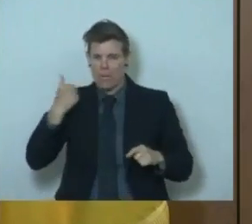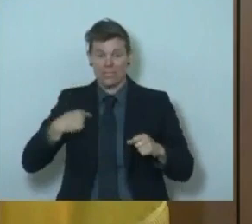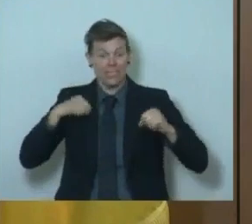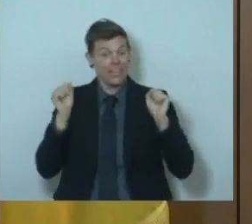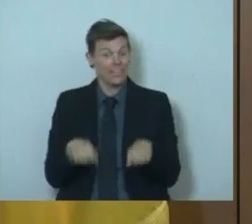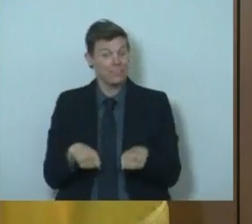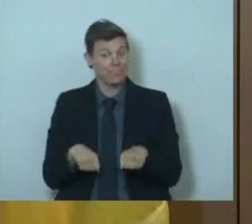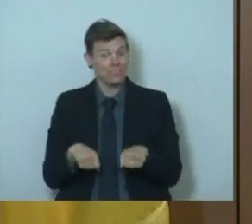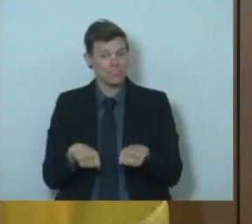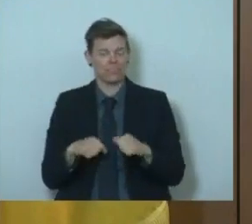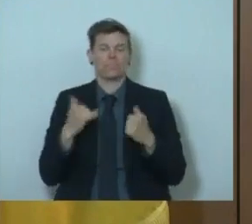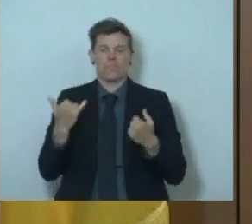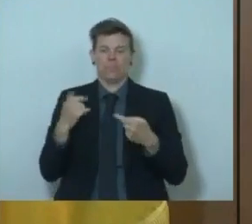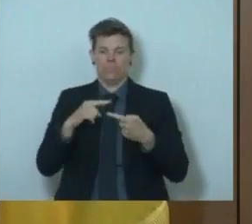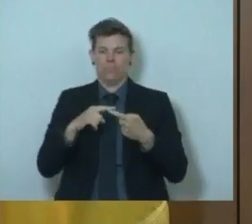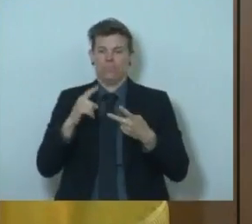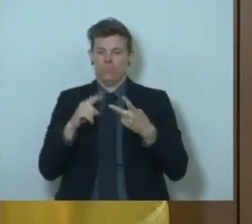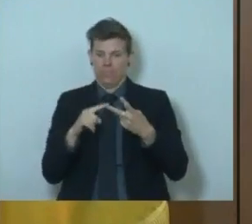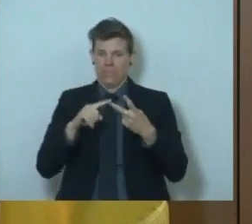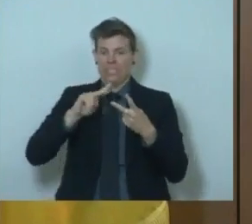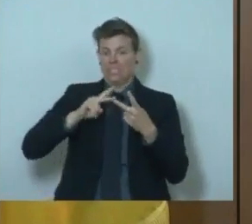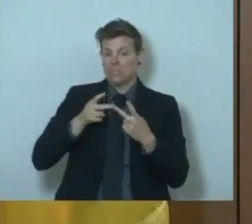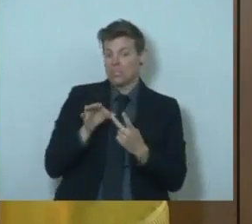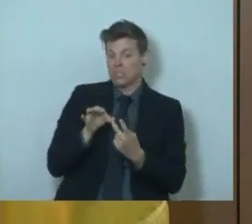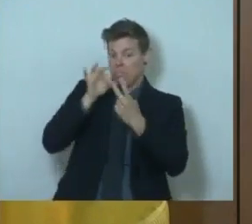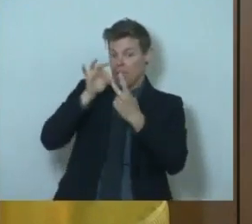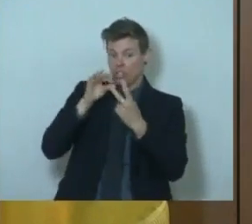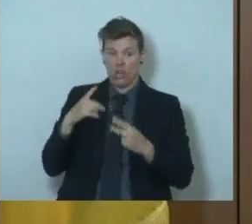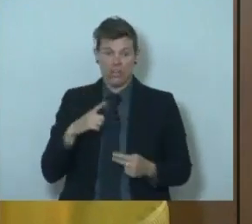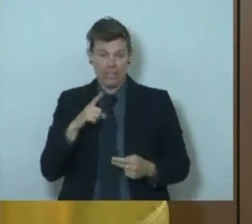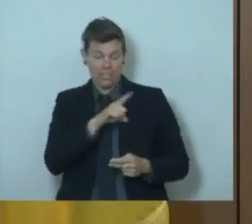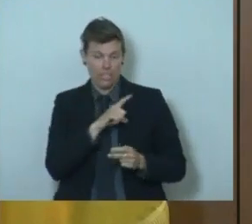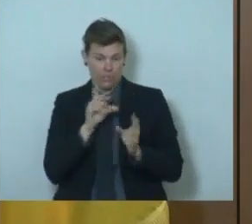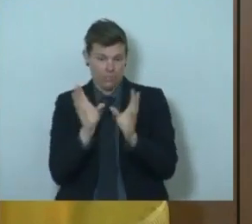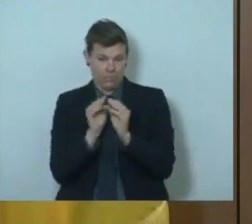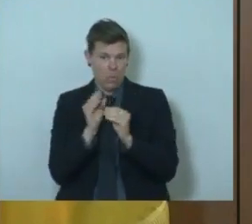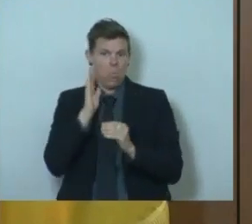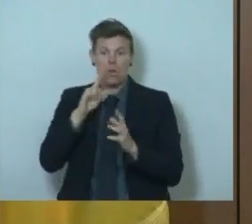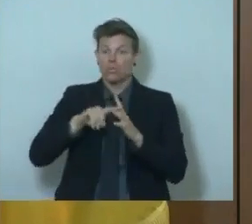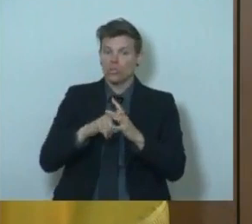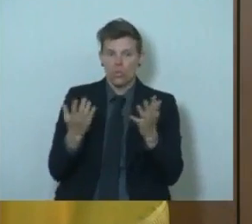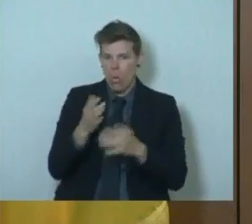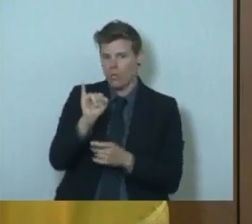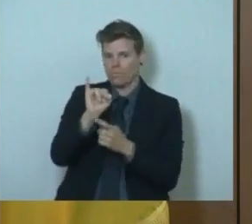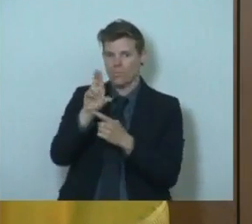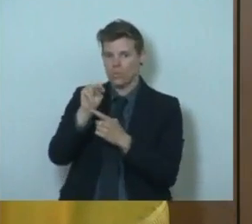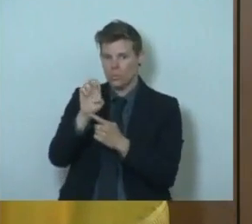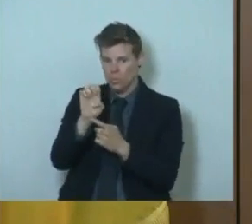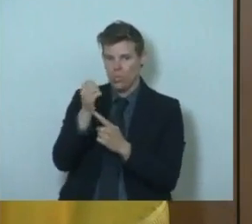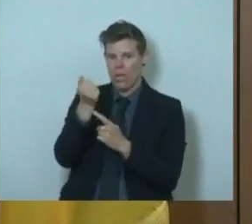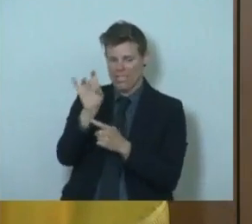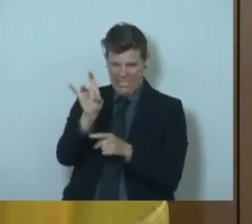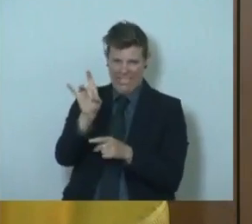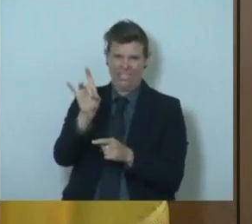DILIGENTLY AS I CAN. SPECIAL SESSION. WE ARE GOING TO START A SPECIAL SESSION ON JUNE 18, A THURS